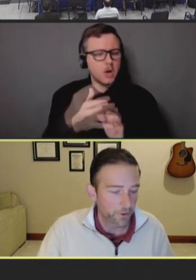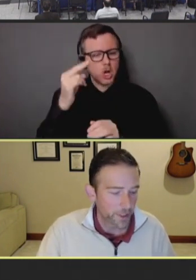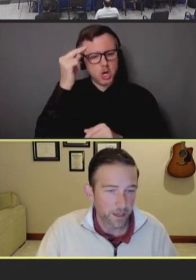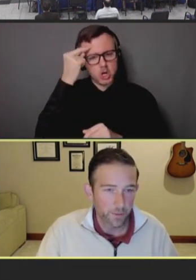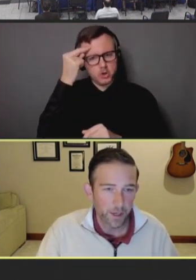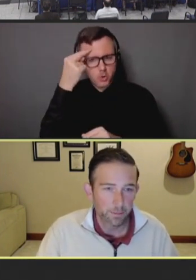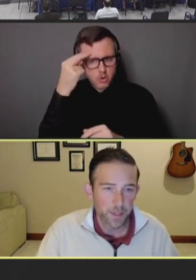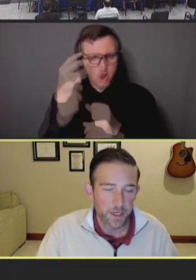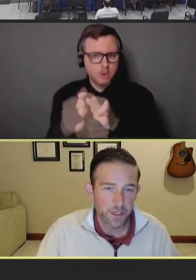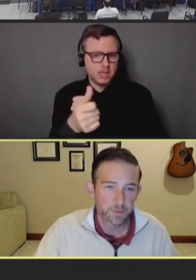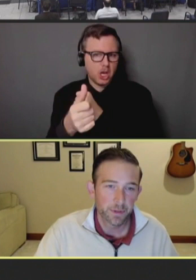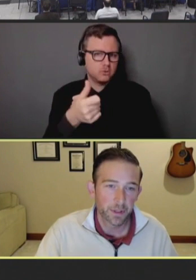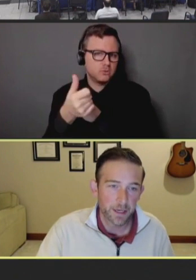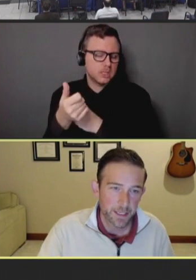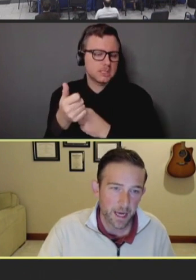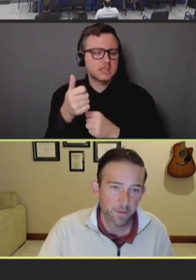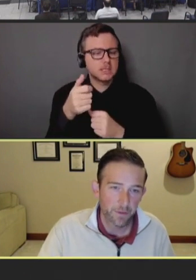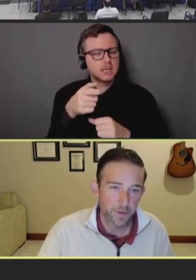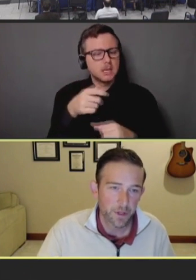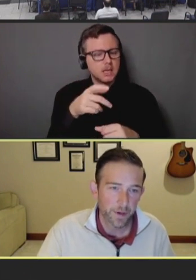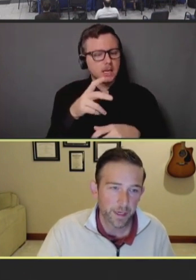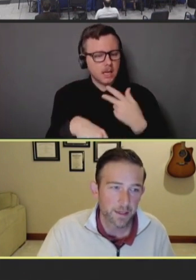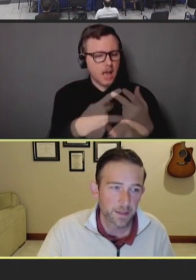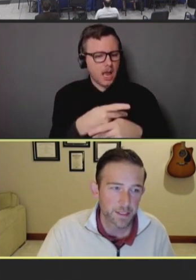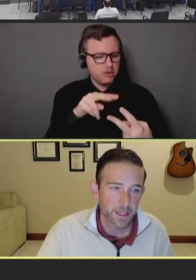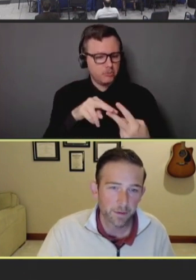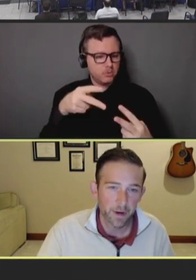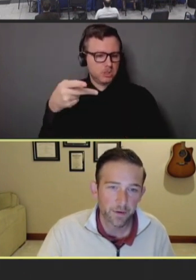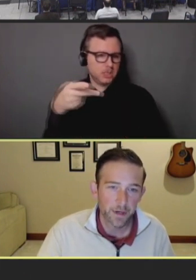attenuating mutations built on top of those already in the Sabin virus.